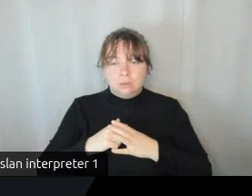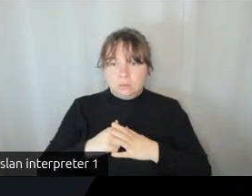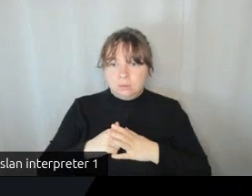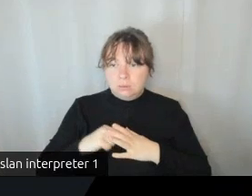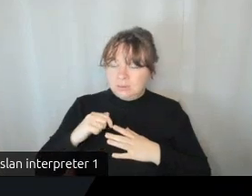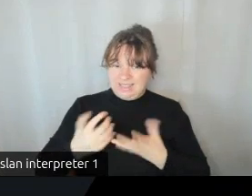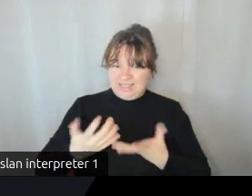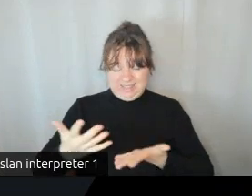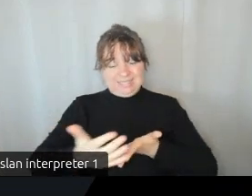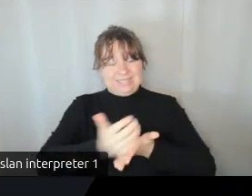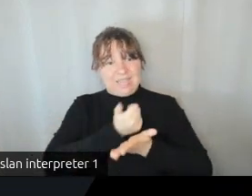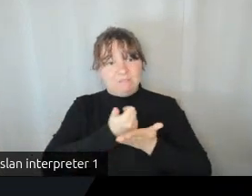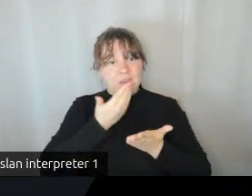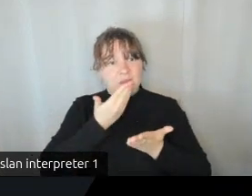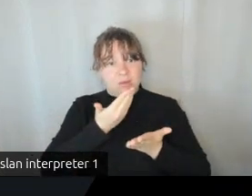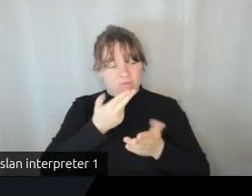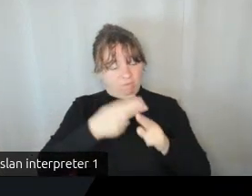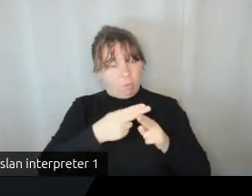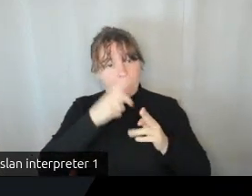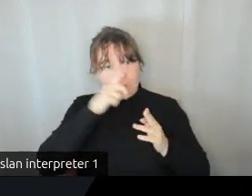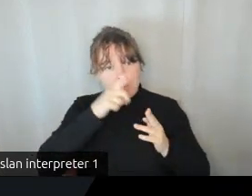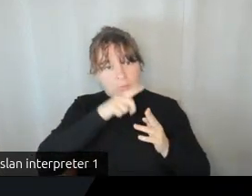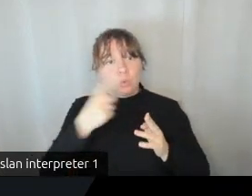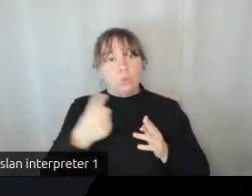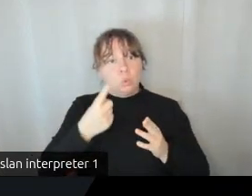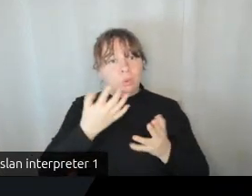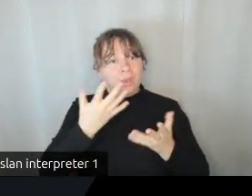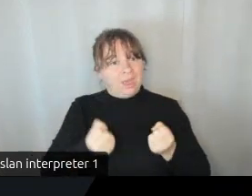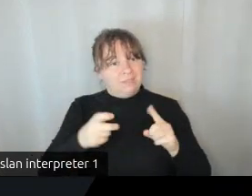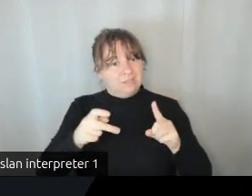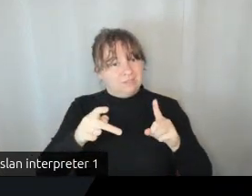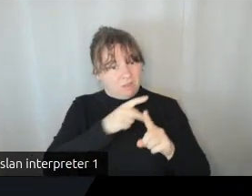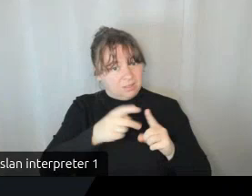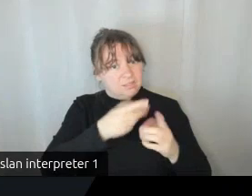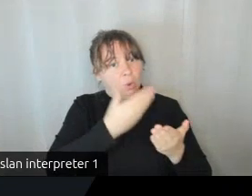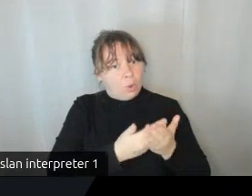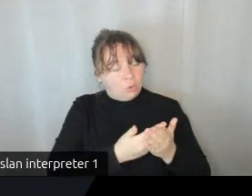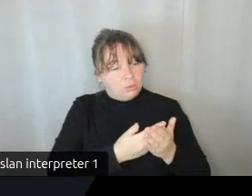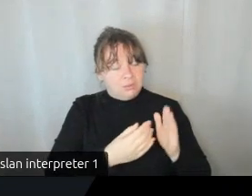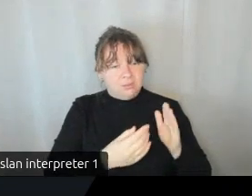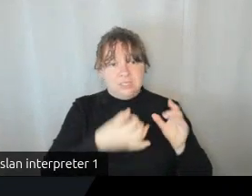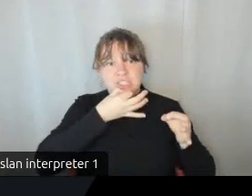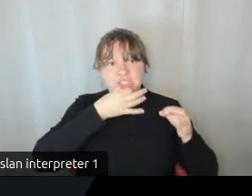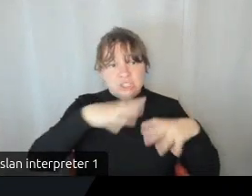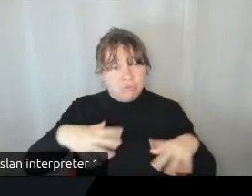of the people who appear or experienced domestic violence including children are paramount. So